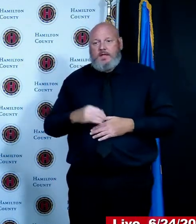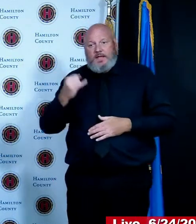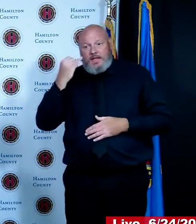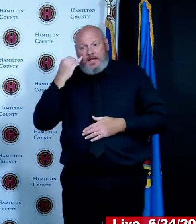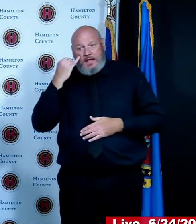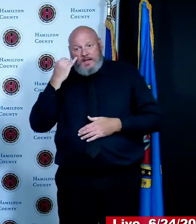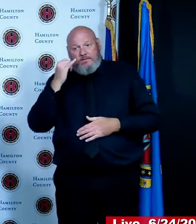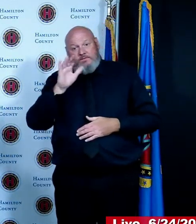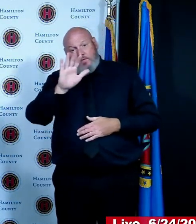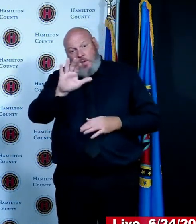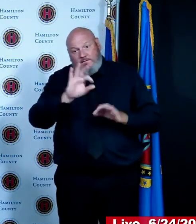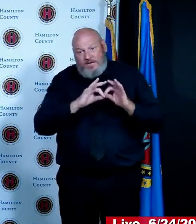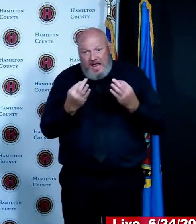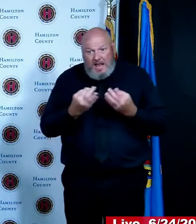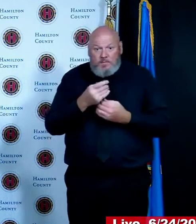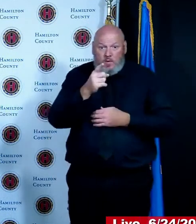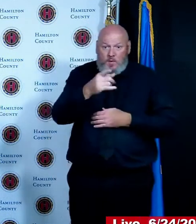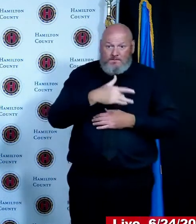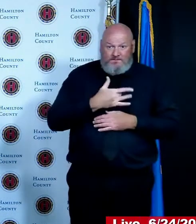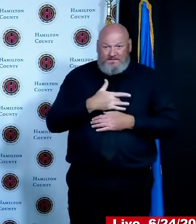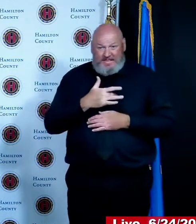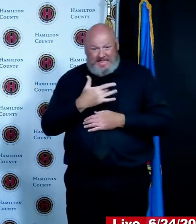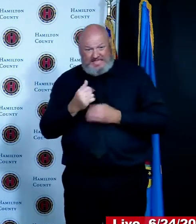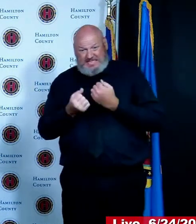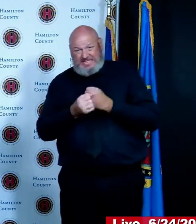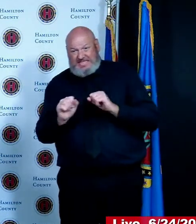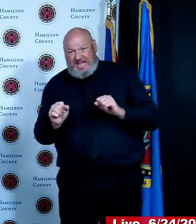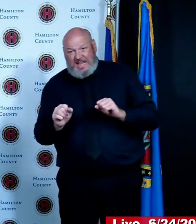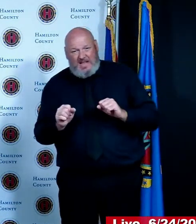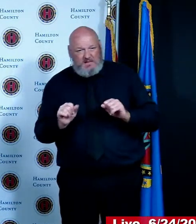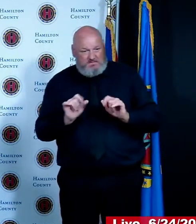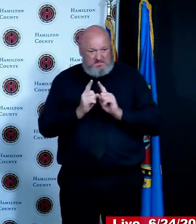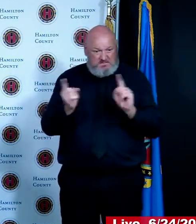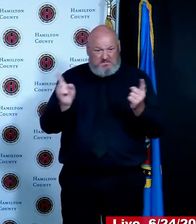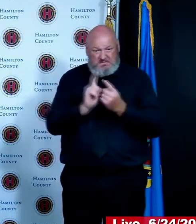people back together it does contribute to the spread of Covid-19 and can cause